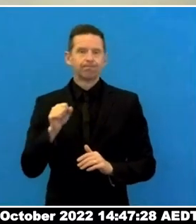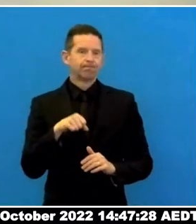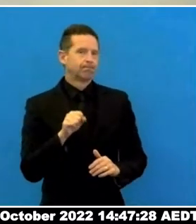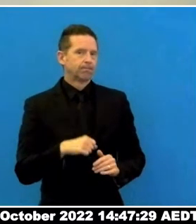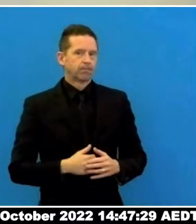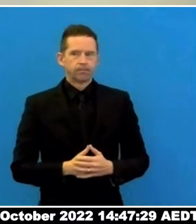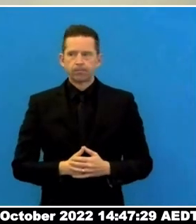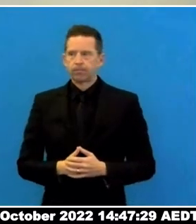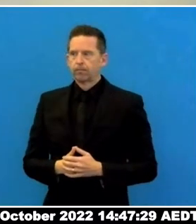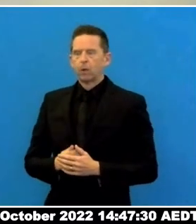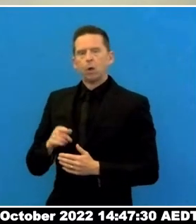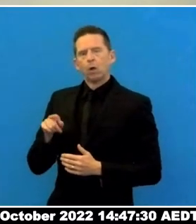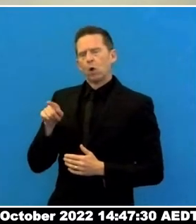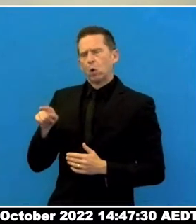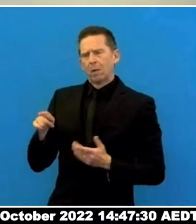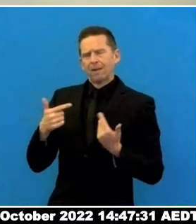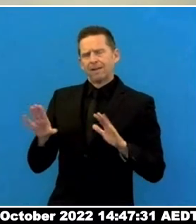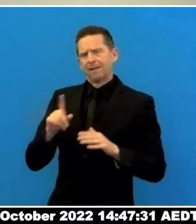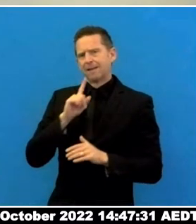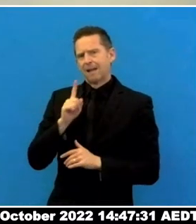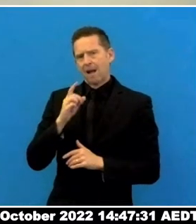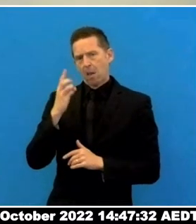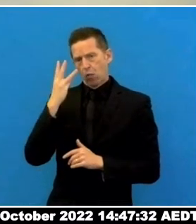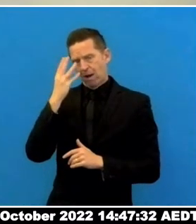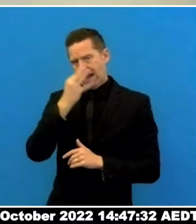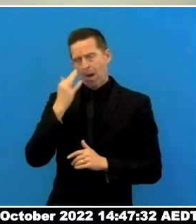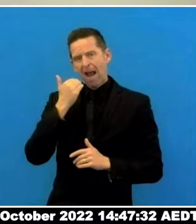You've said that three hours a day is not enough